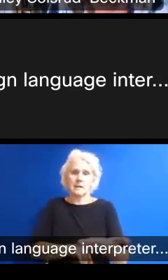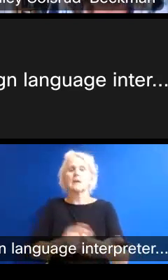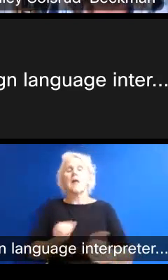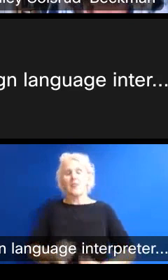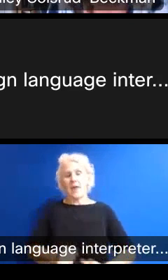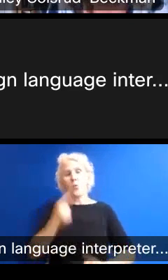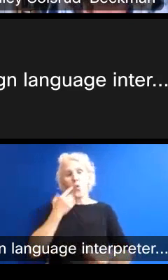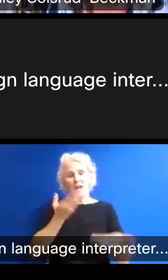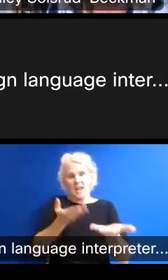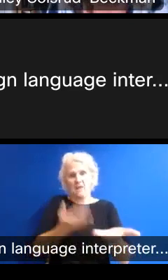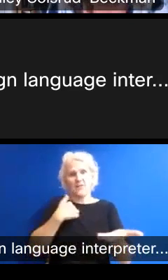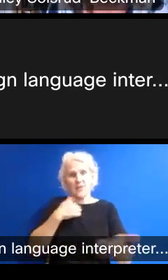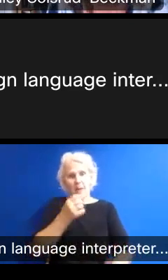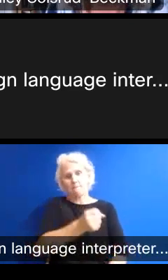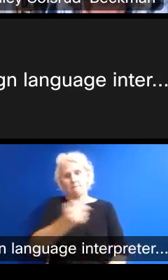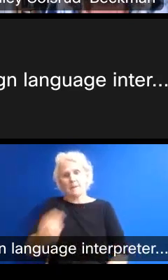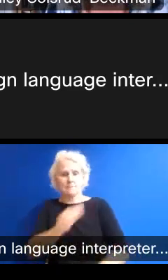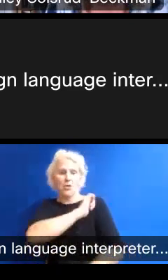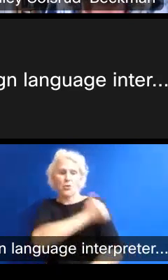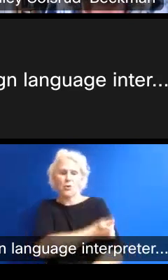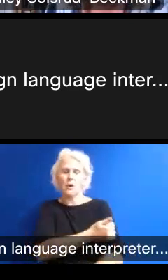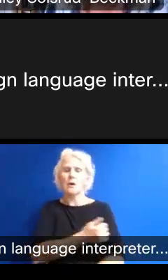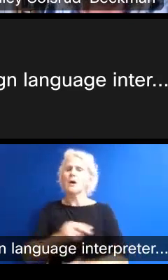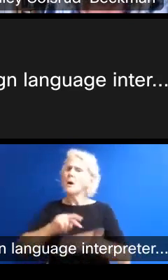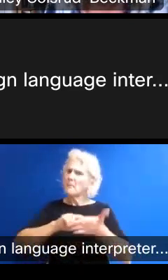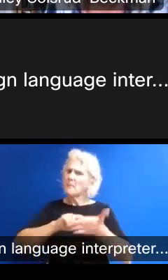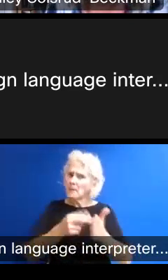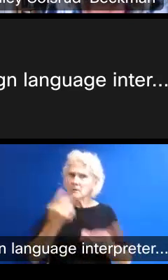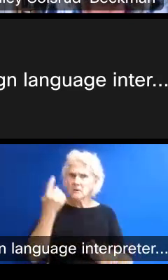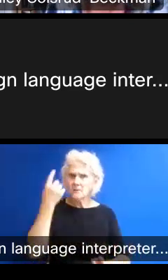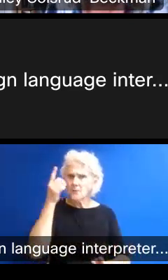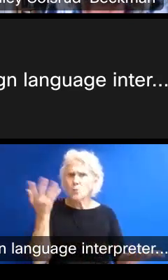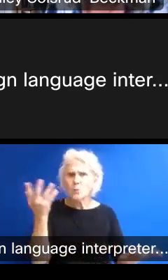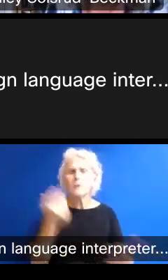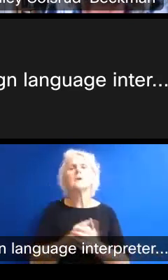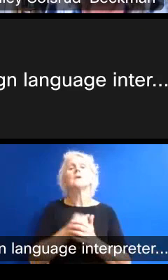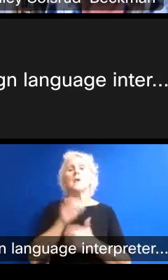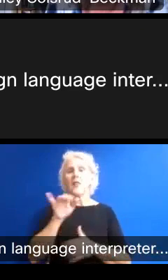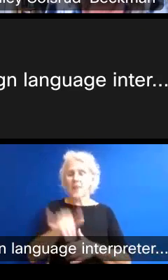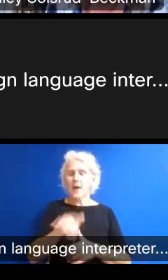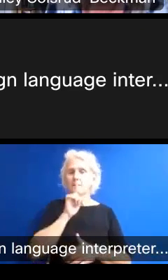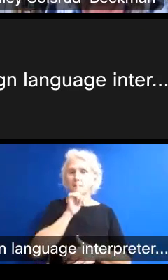reason why this is needed, why this is required, is because it ensures child welfare protection